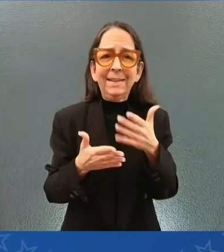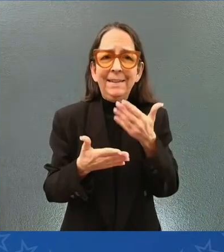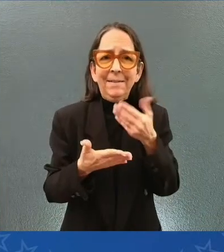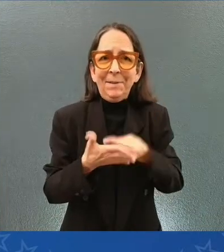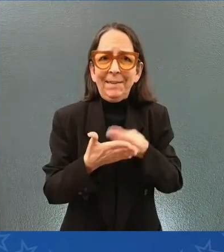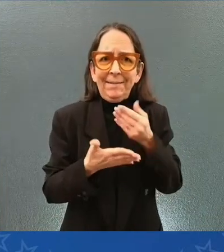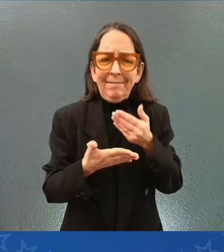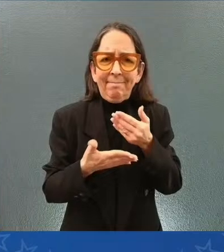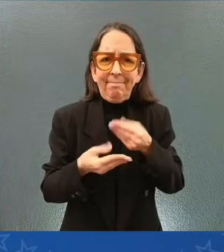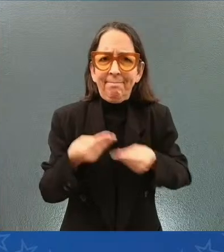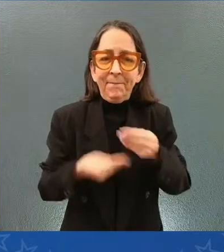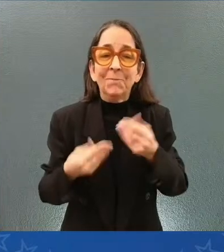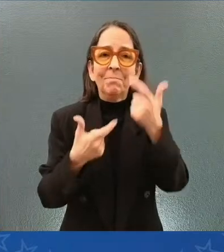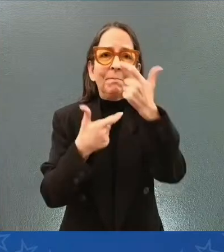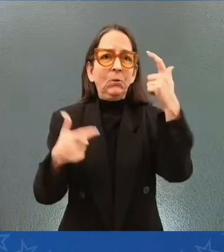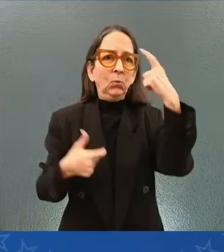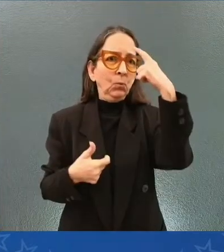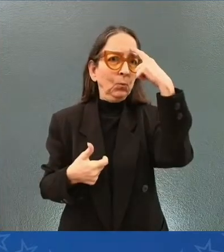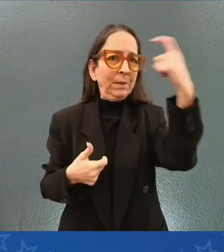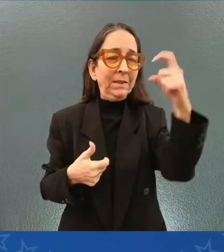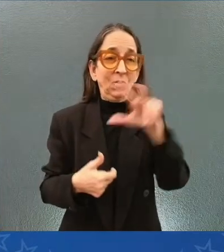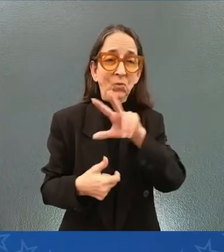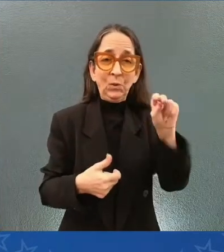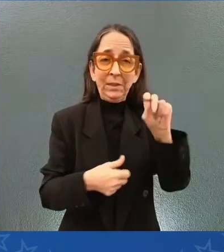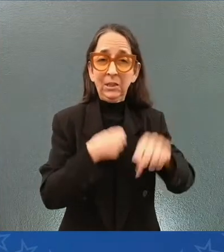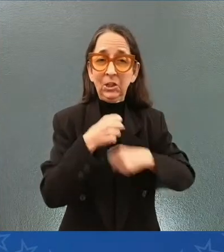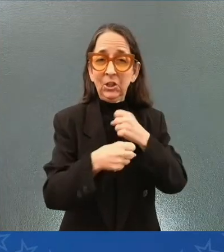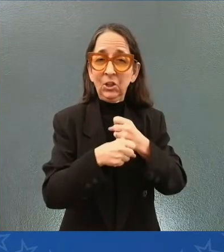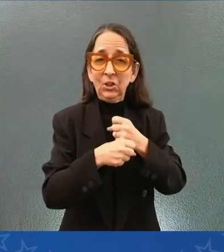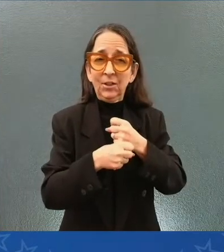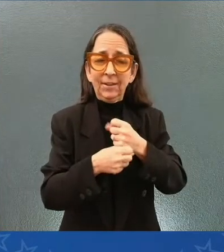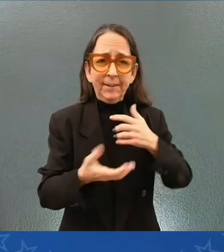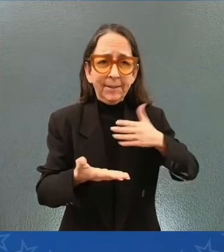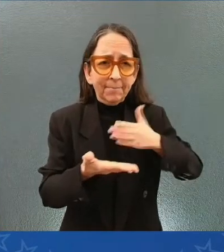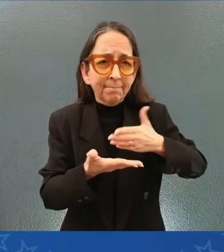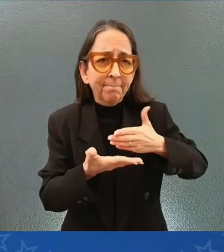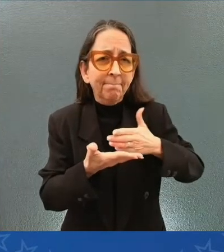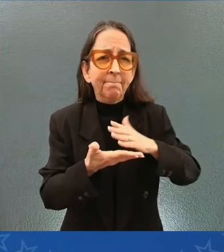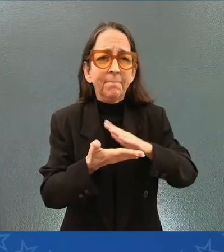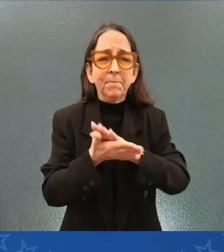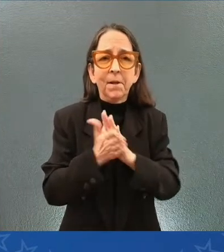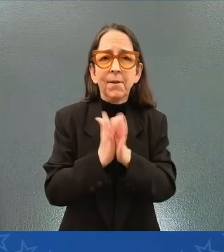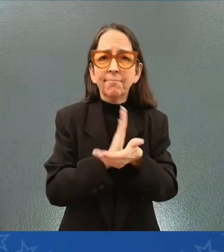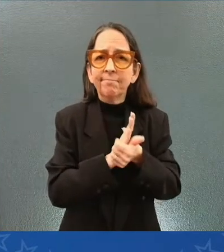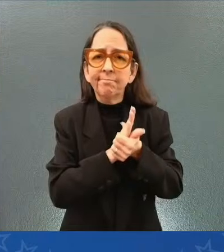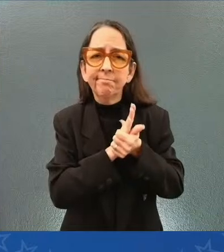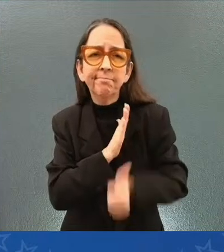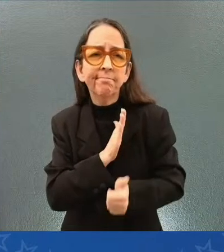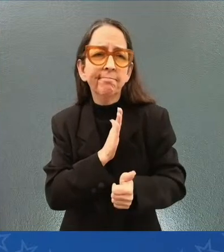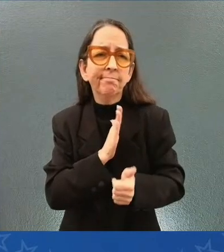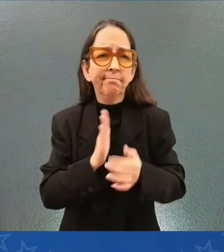He mastered his culinary craft with renowned restaurants that span culture and cuisine and bring people together.